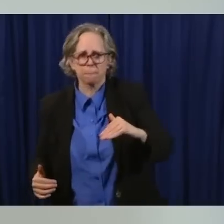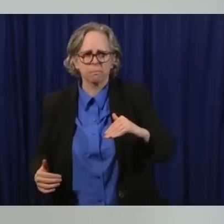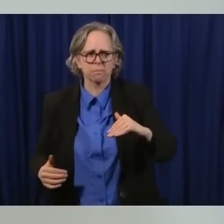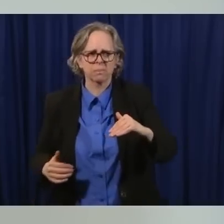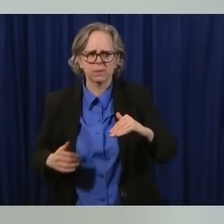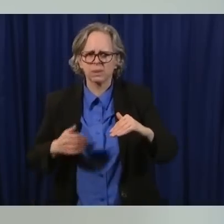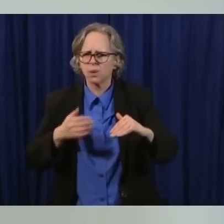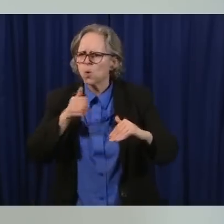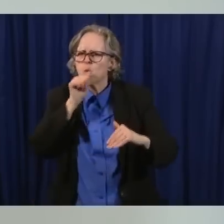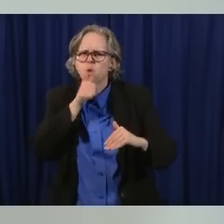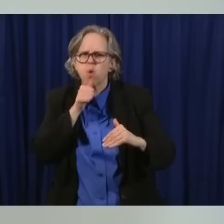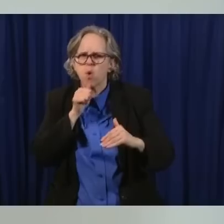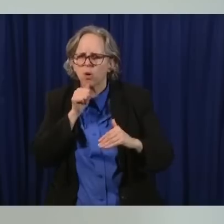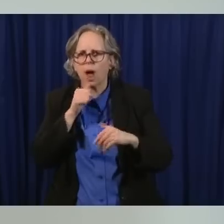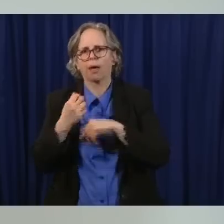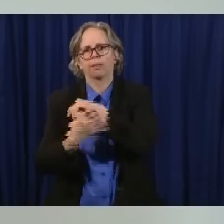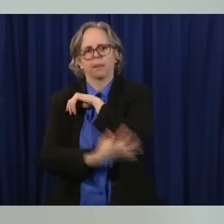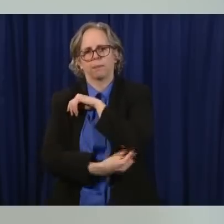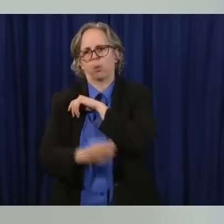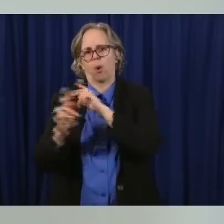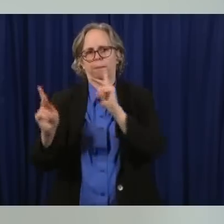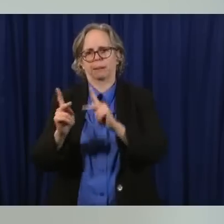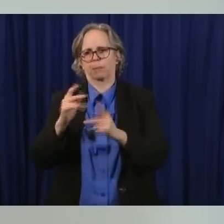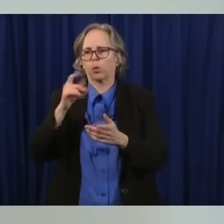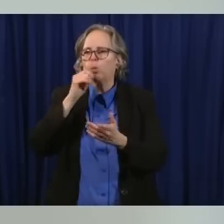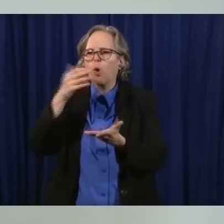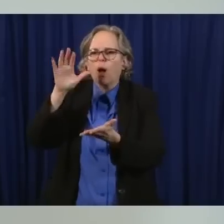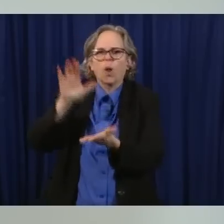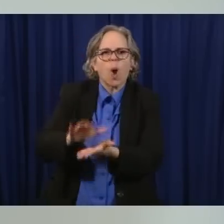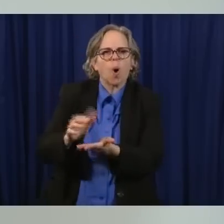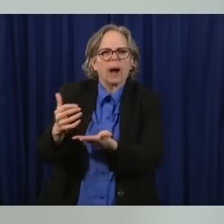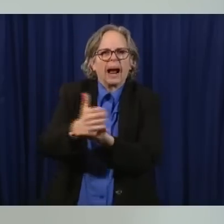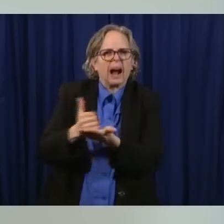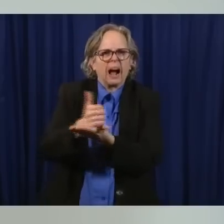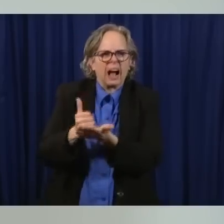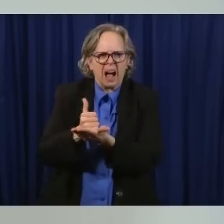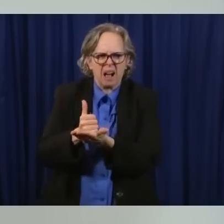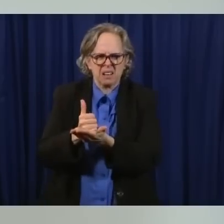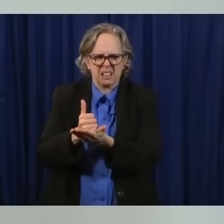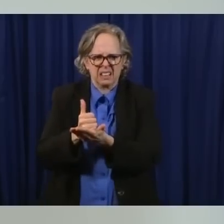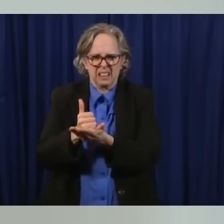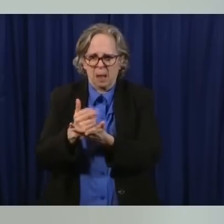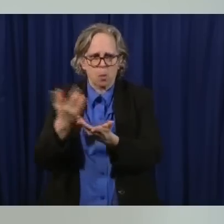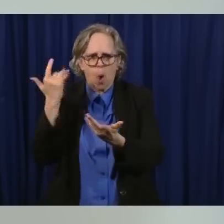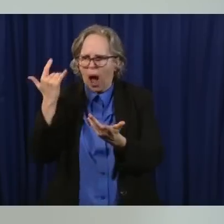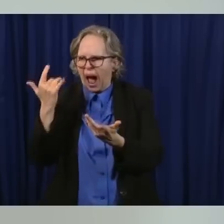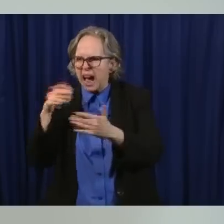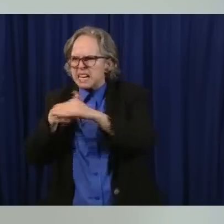NOT TO MENTION THAT IN EVERY ECONOMIC DOWNTURN, IT HURTS PEOPLE THE MOST TO HER AT THE